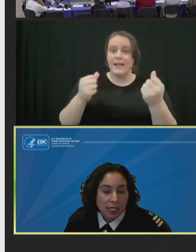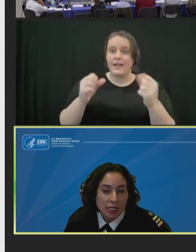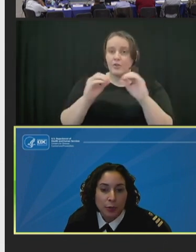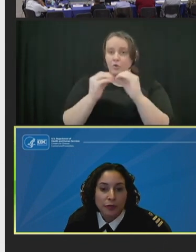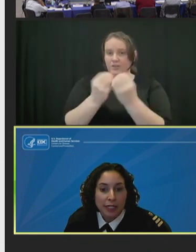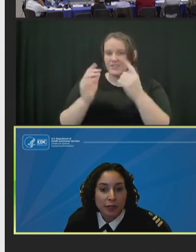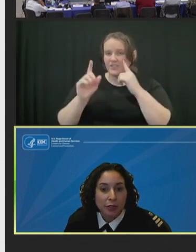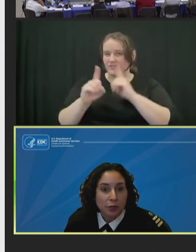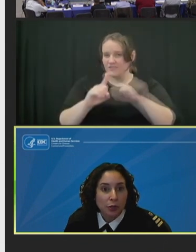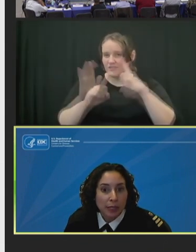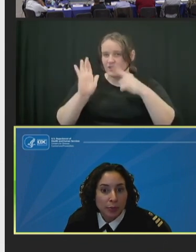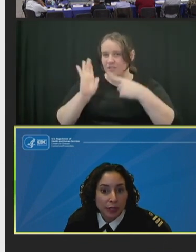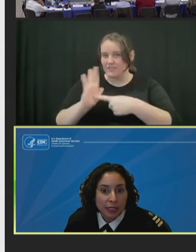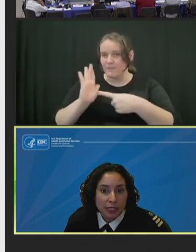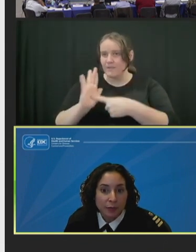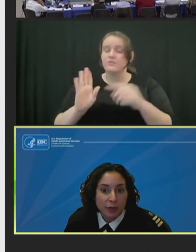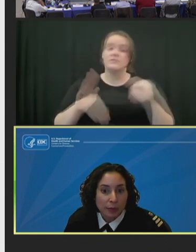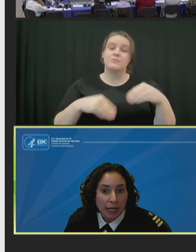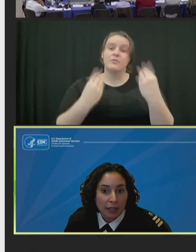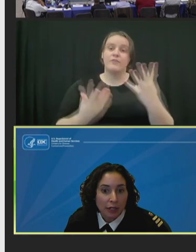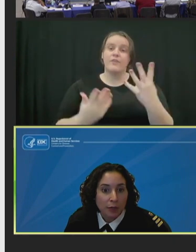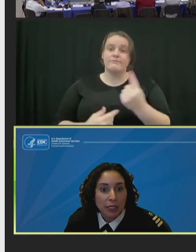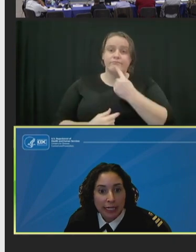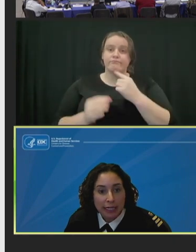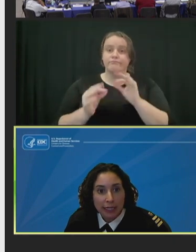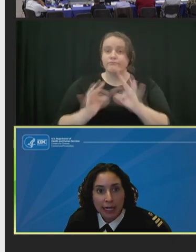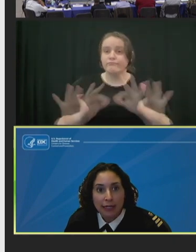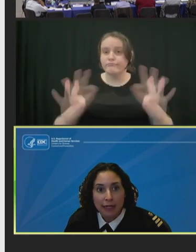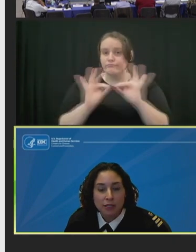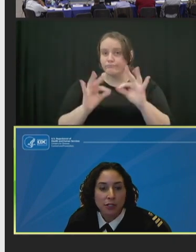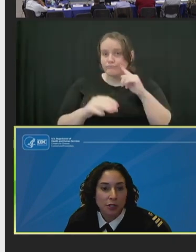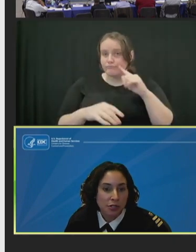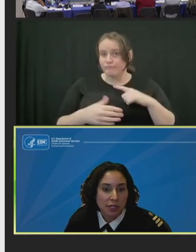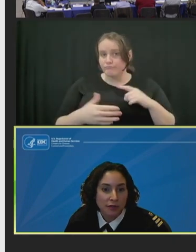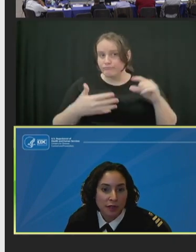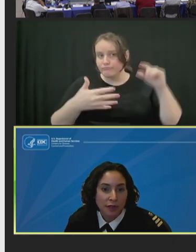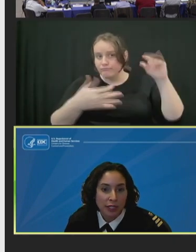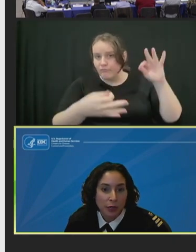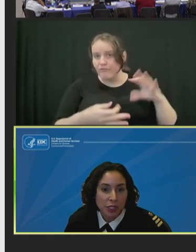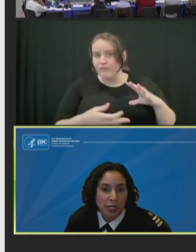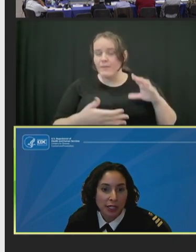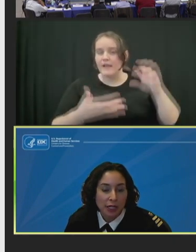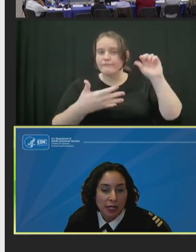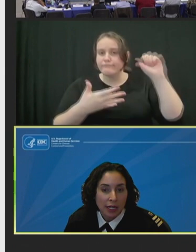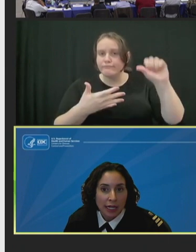to provide critical input and feedback on the planning and execution of the evaluation. And